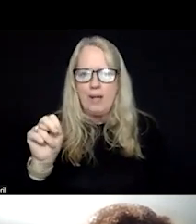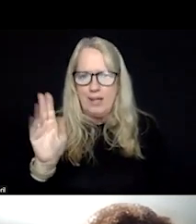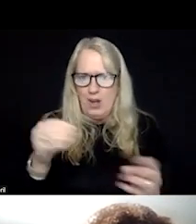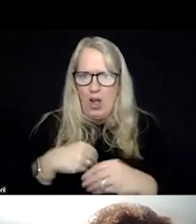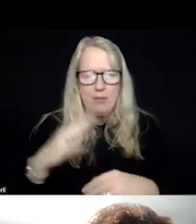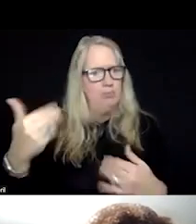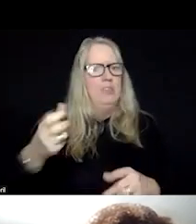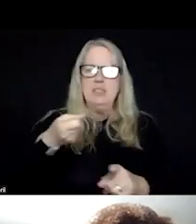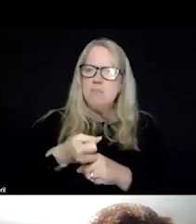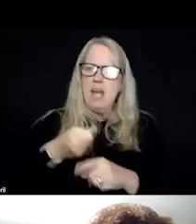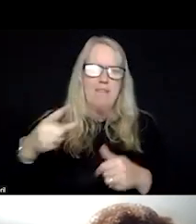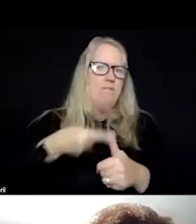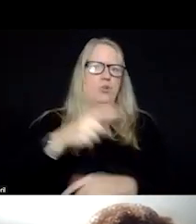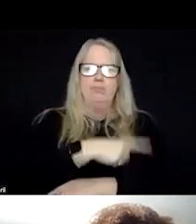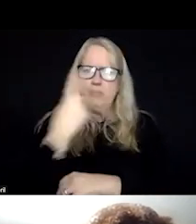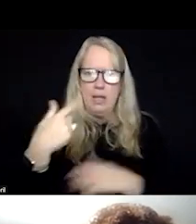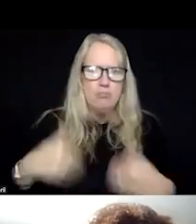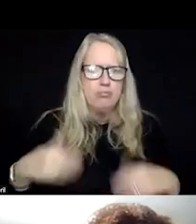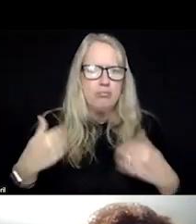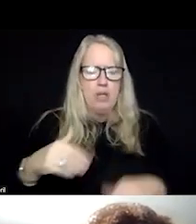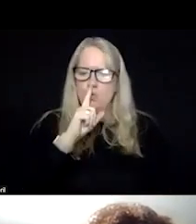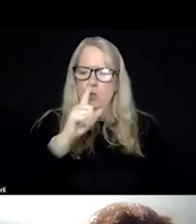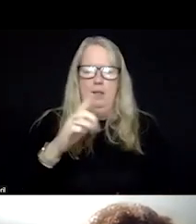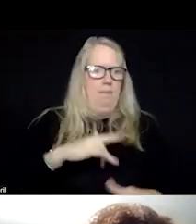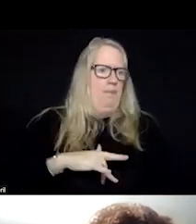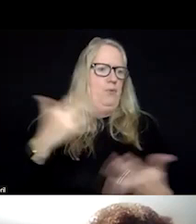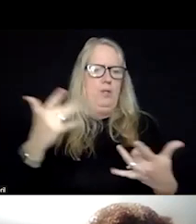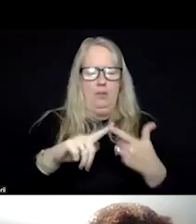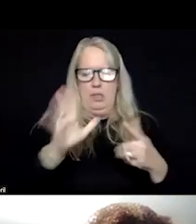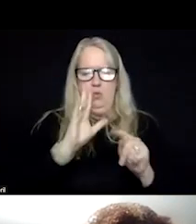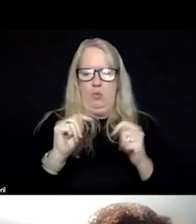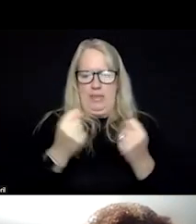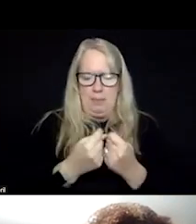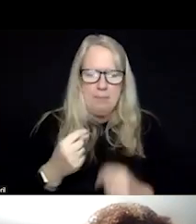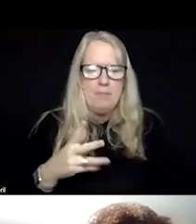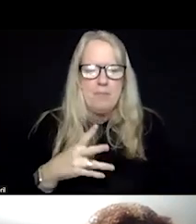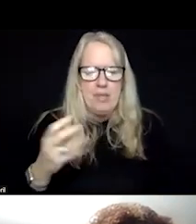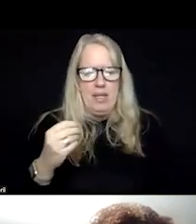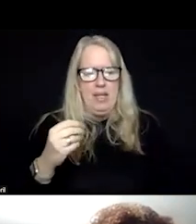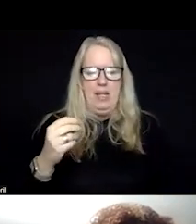DAY ONE. WE HAVE BEEN THRILLED TO TEAM UP WITH HIM WITH THE